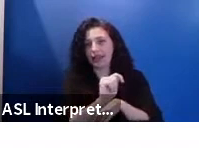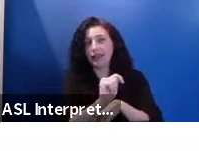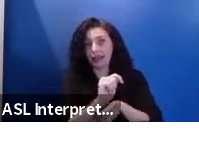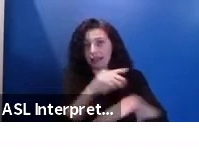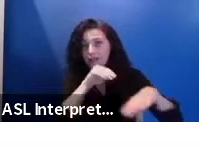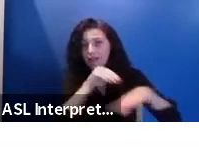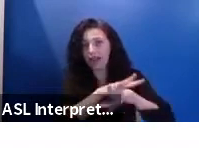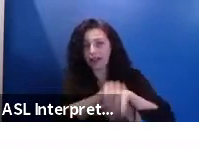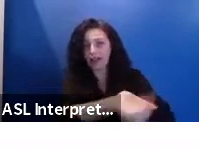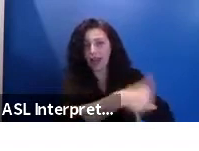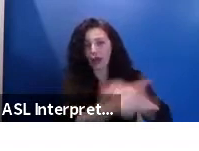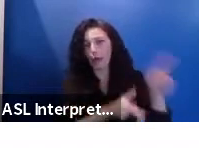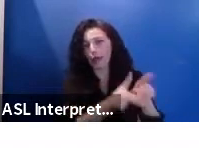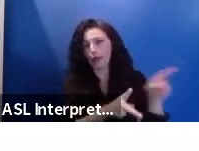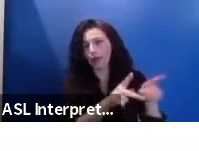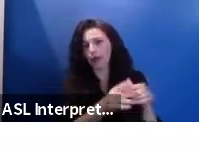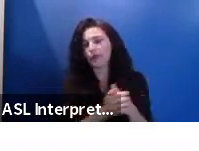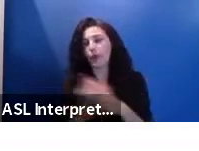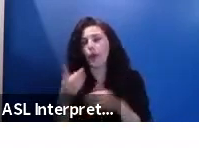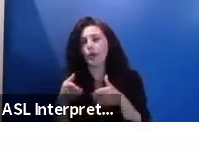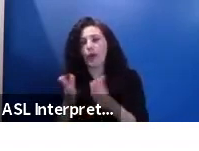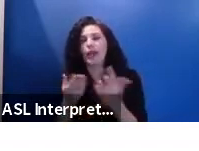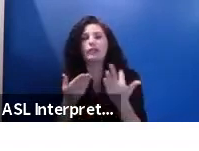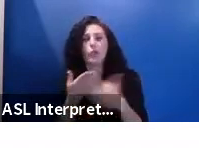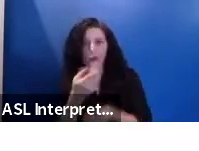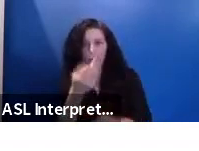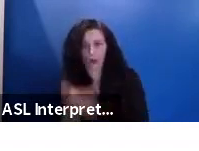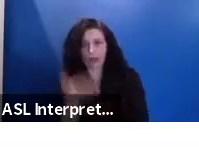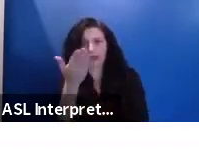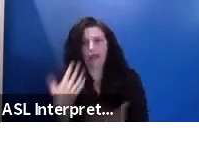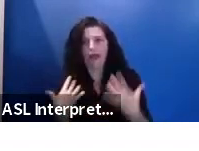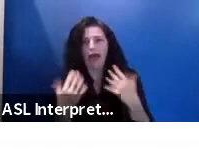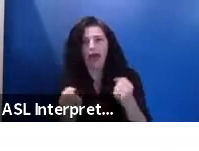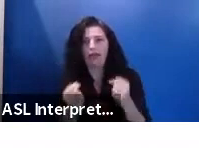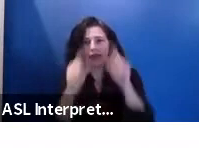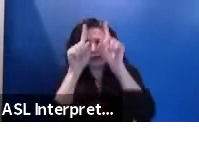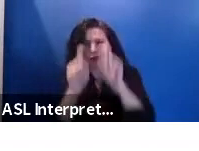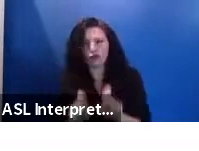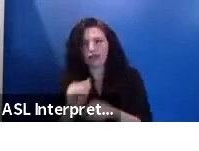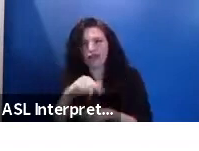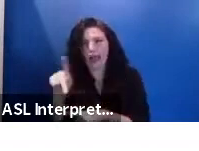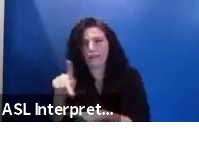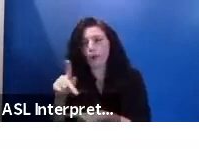So the one way that that will happen is through this health screening app. There may be other ways. In some cases, there may just be a paper-based questionnaire